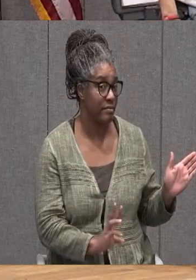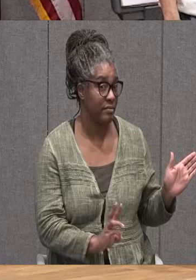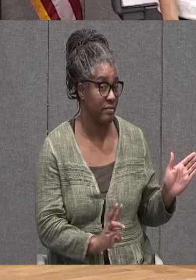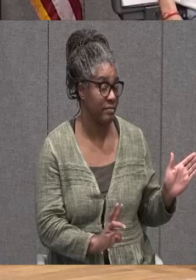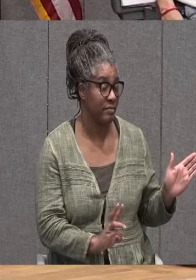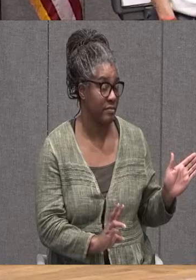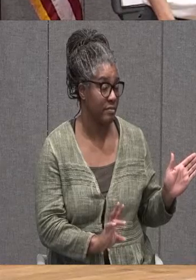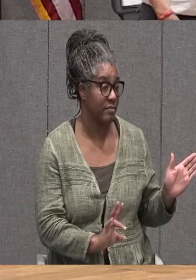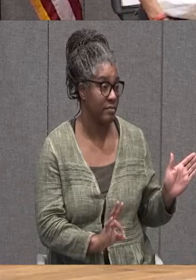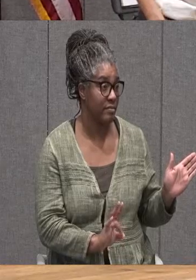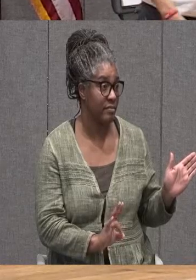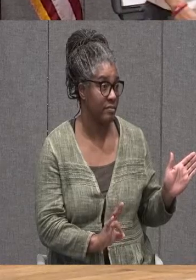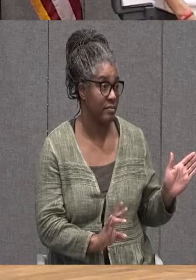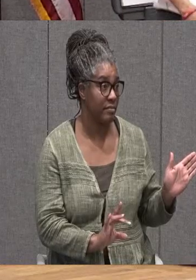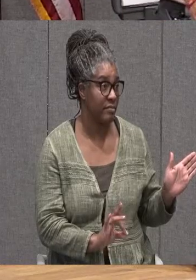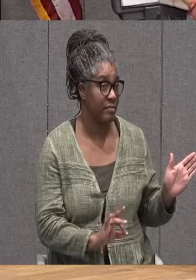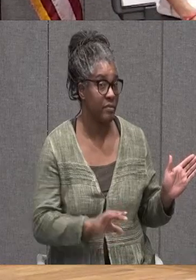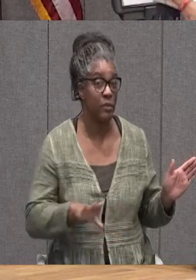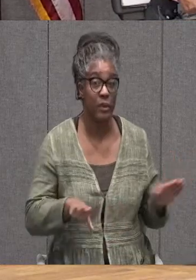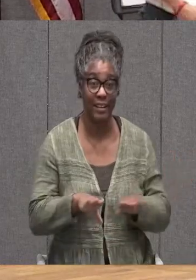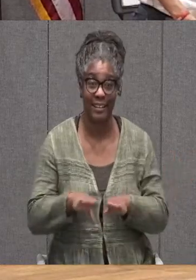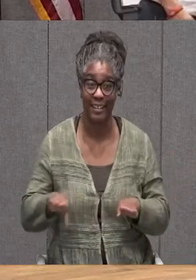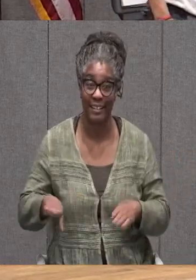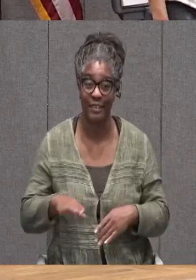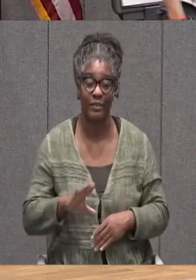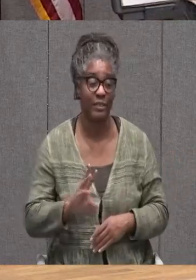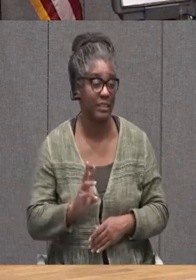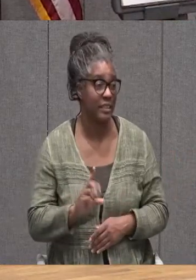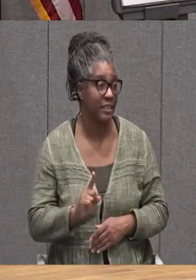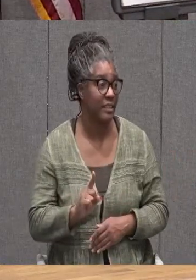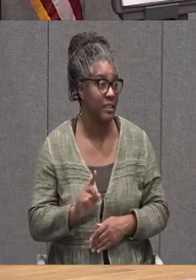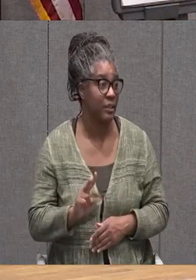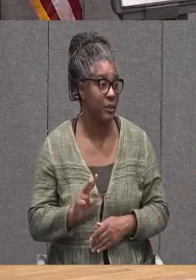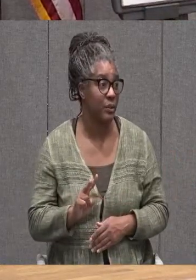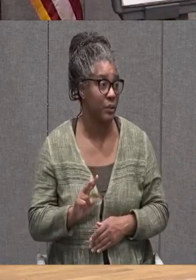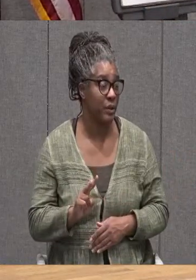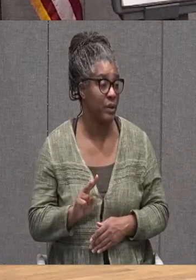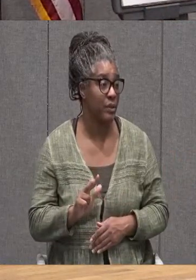six, now slide to the right, one, two, three